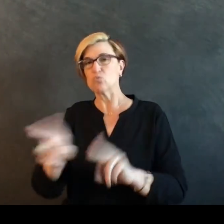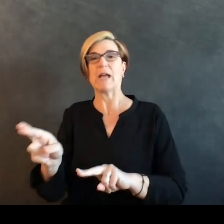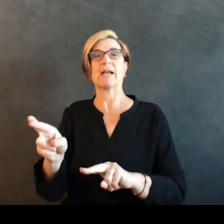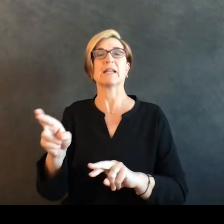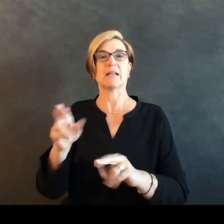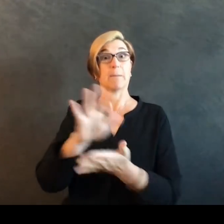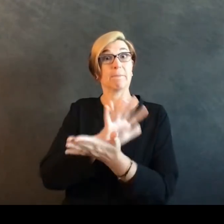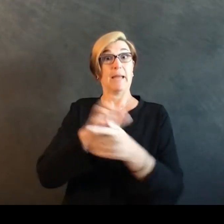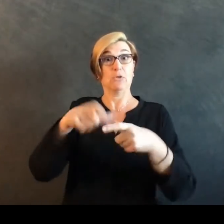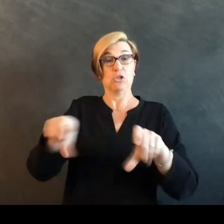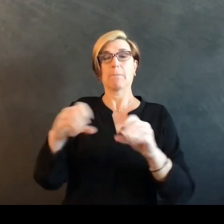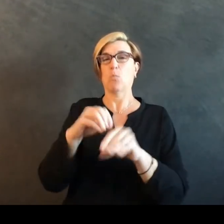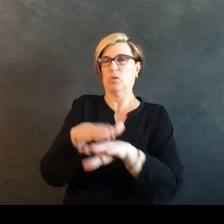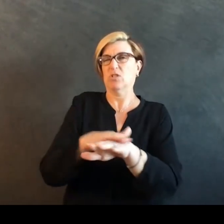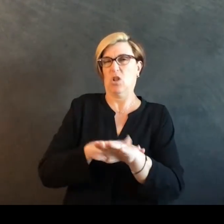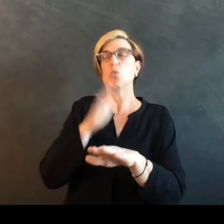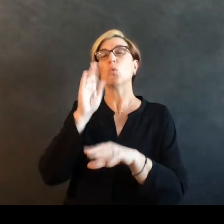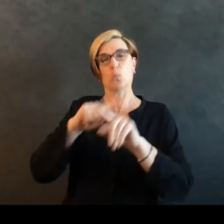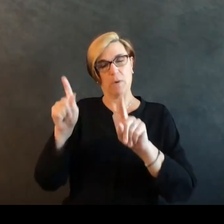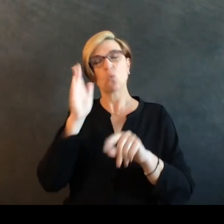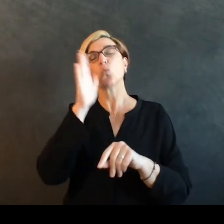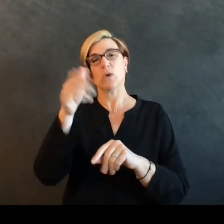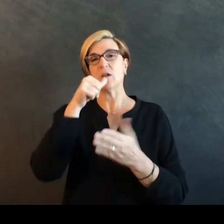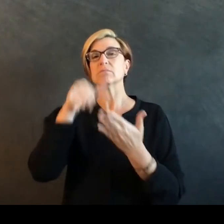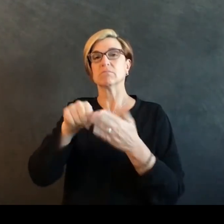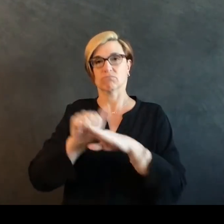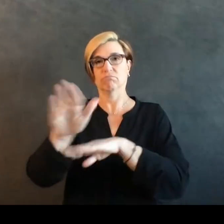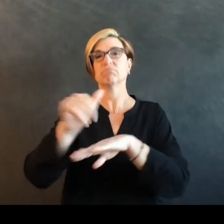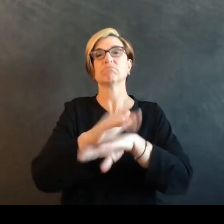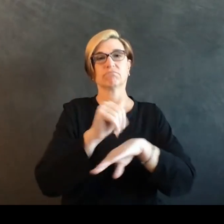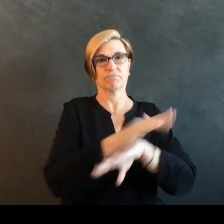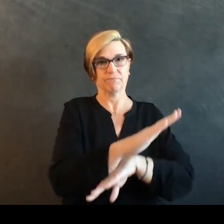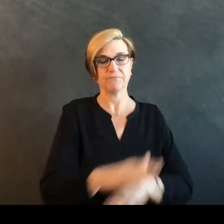hands I'm also pleased to report that we continue to work closely with the